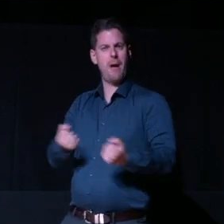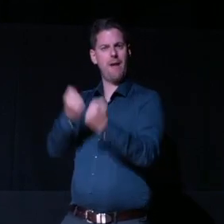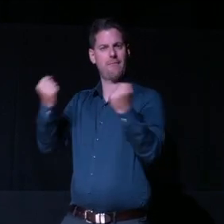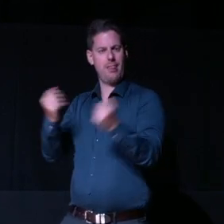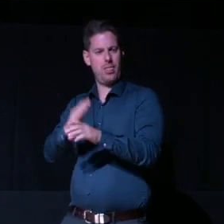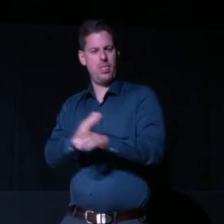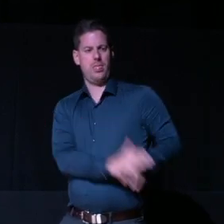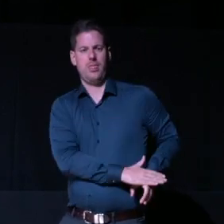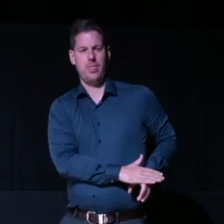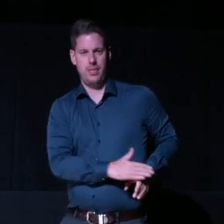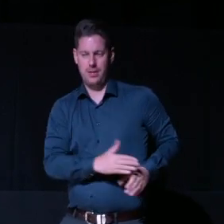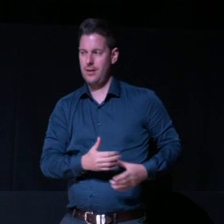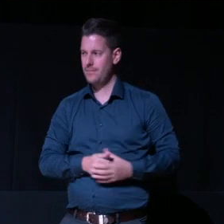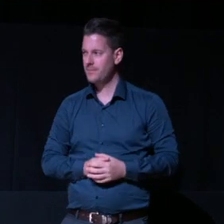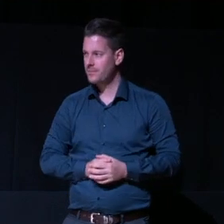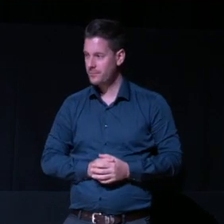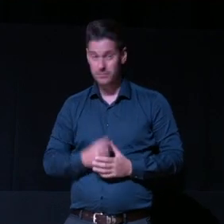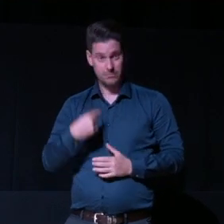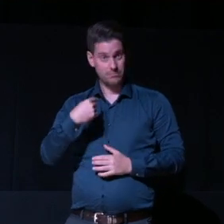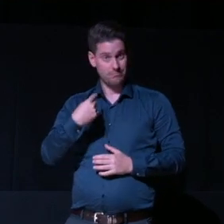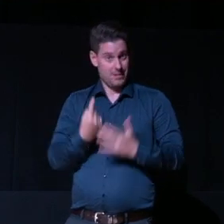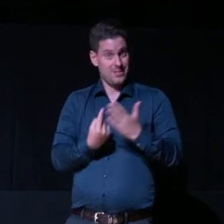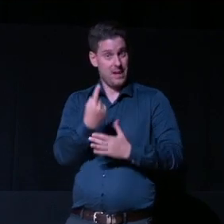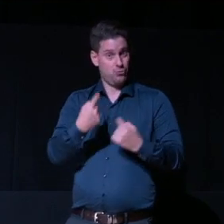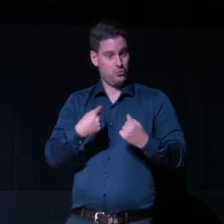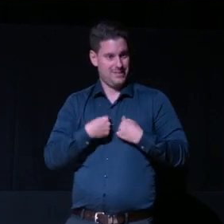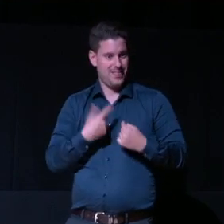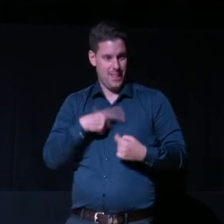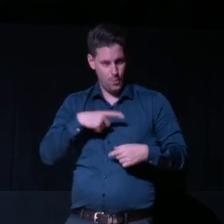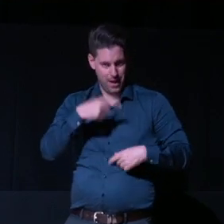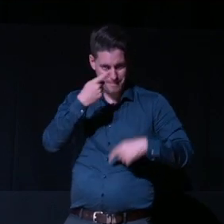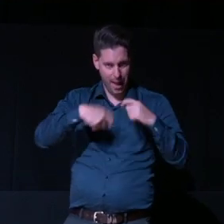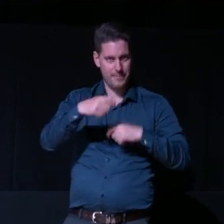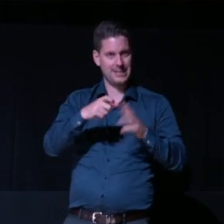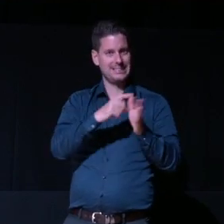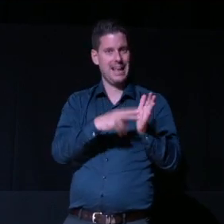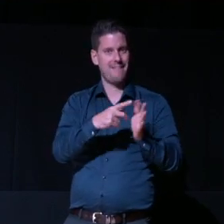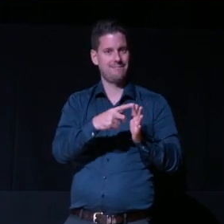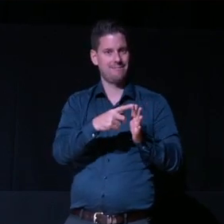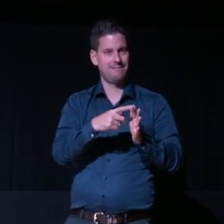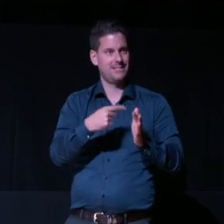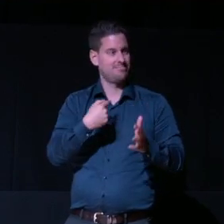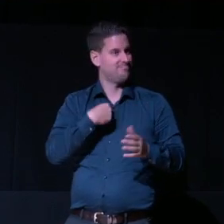And I was certainly in that space. That's where Dave came from where I was like I can't be a woman in this environment anymore.